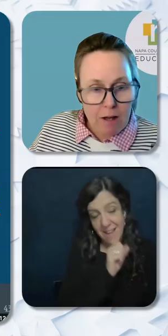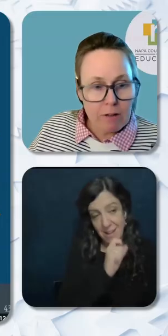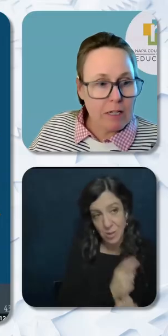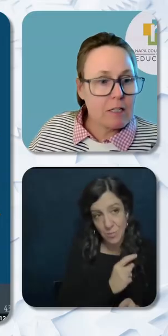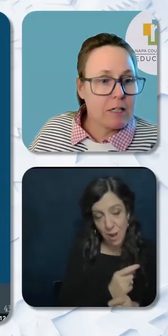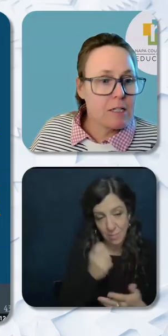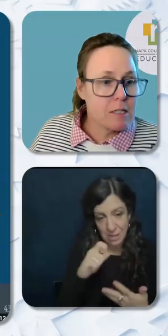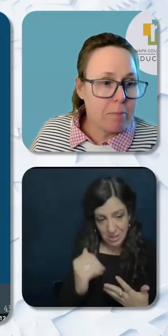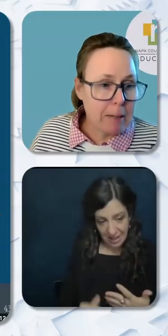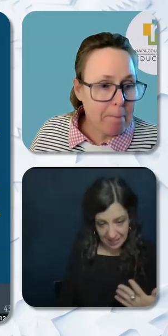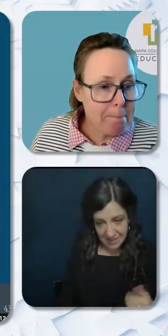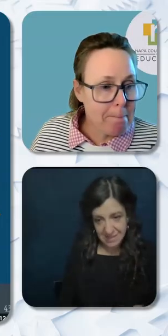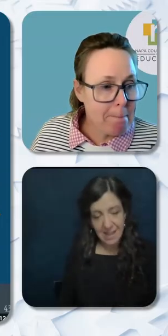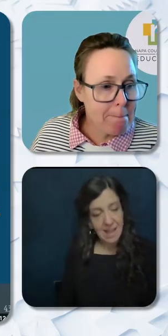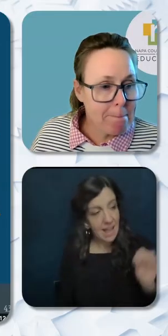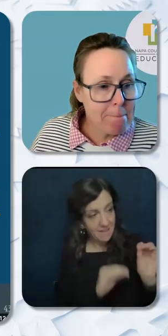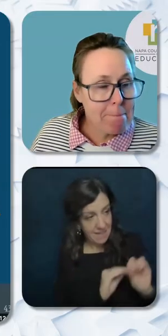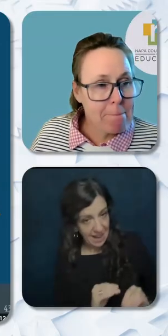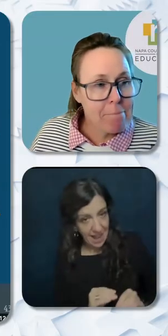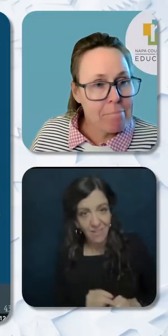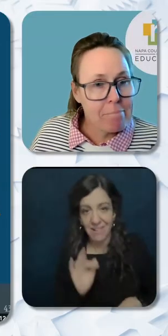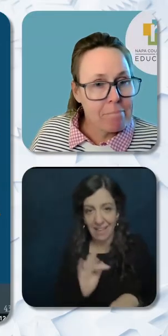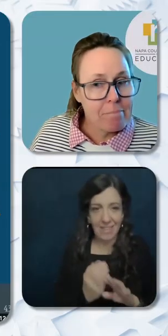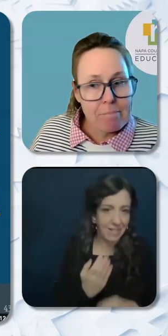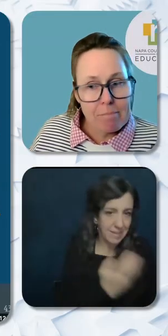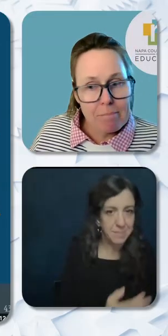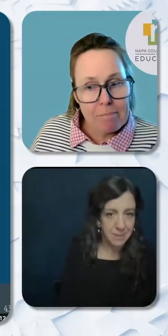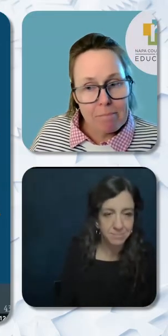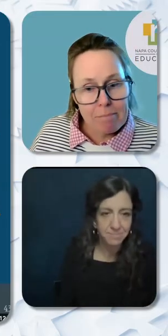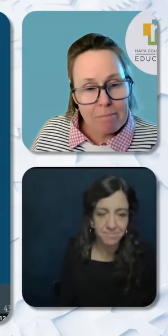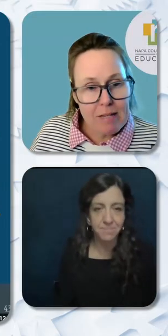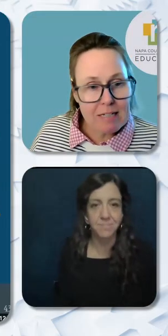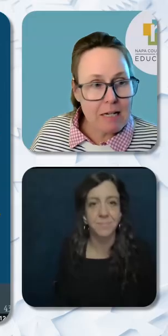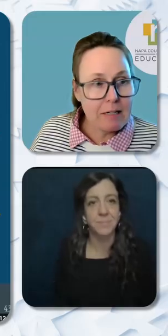Fill it out, and click Submit.